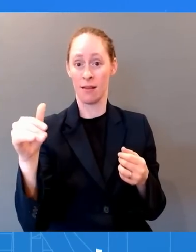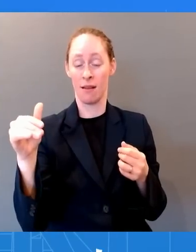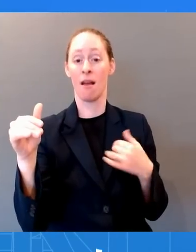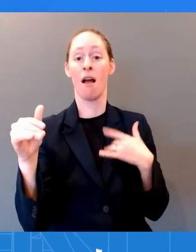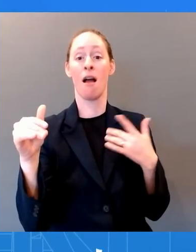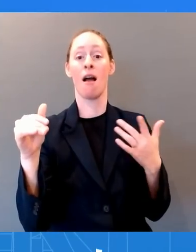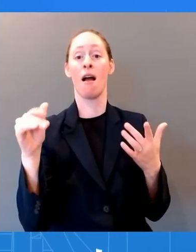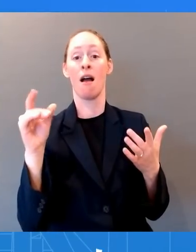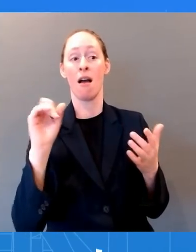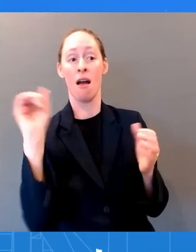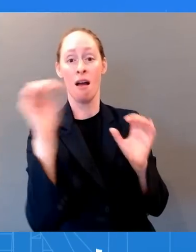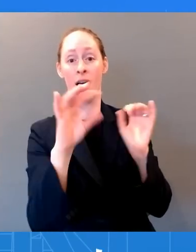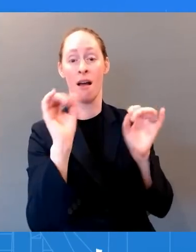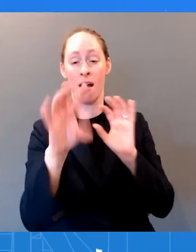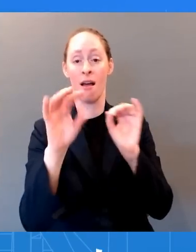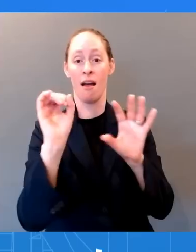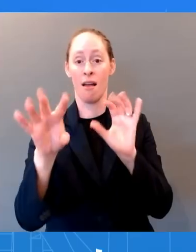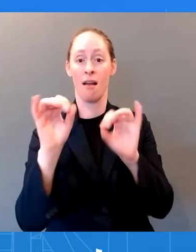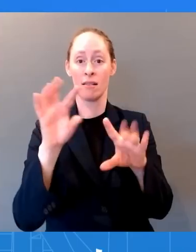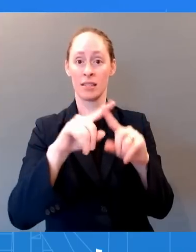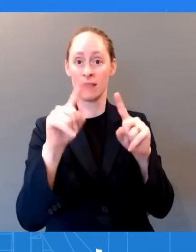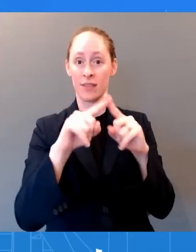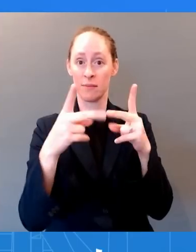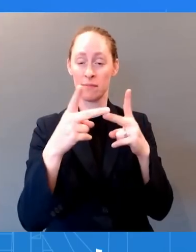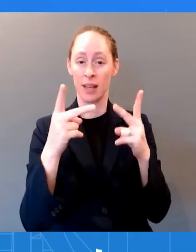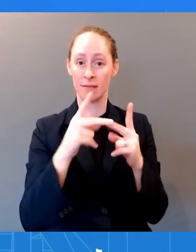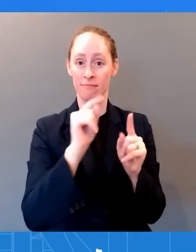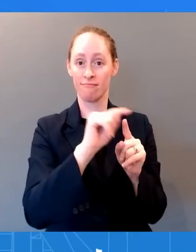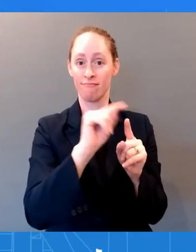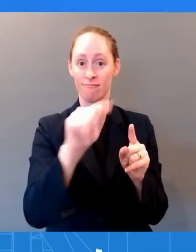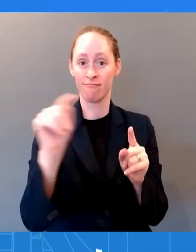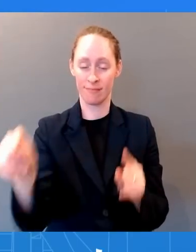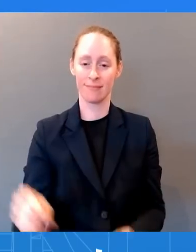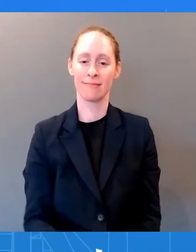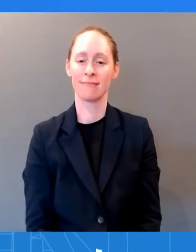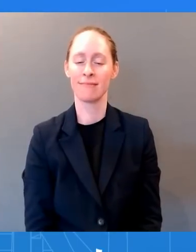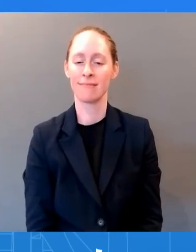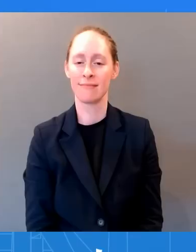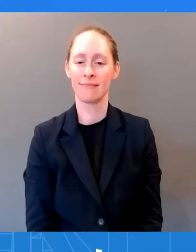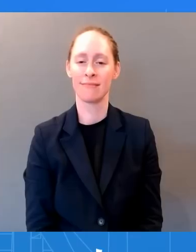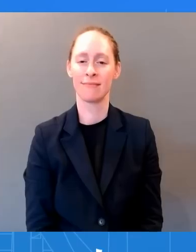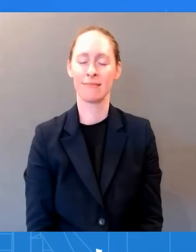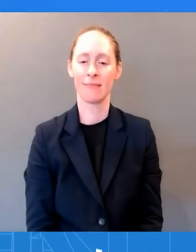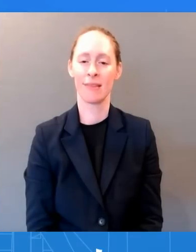and another twenty percent working to do the same. This is a significant progress in a short term of time